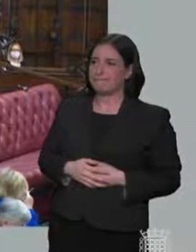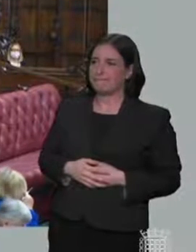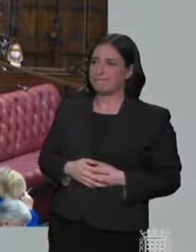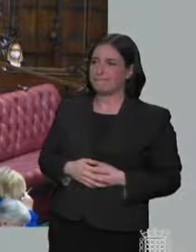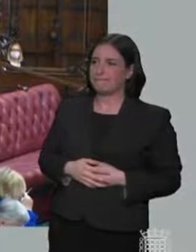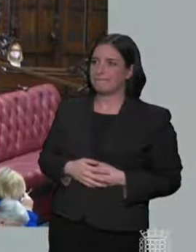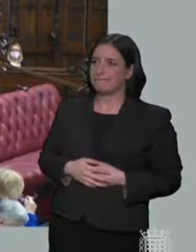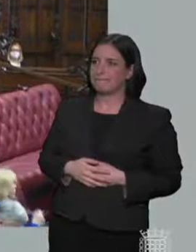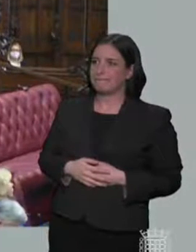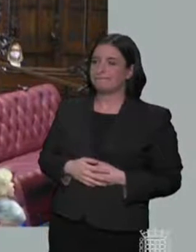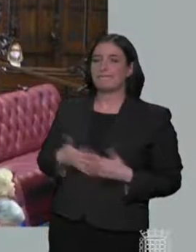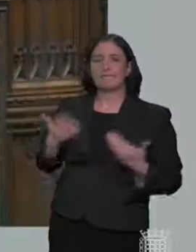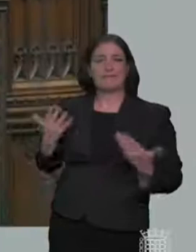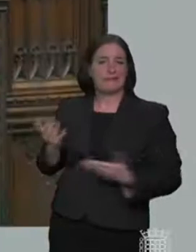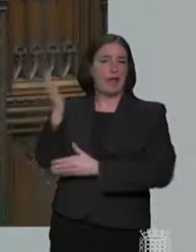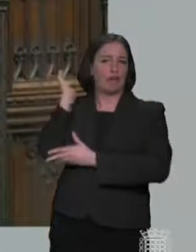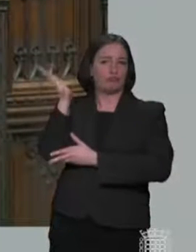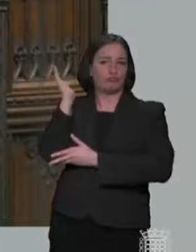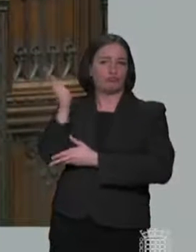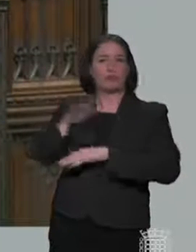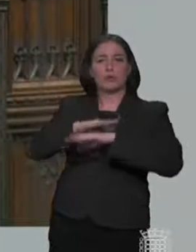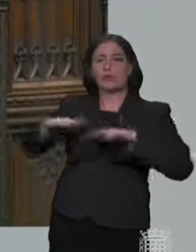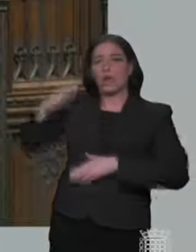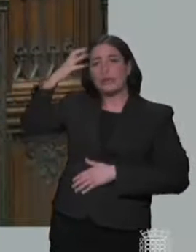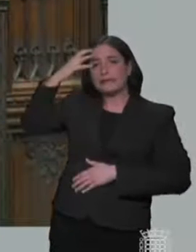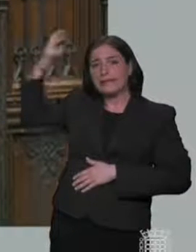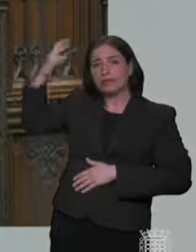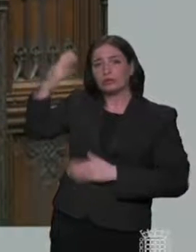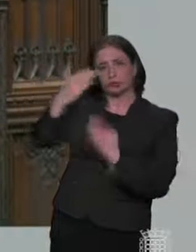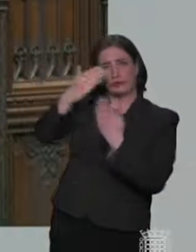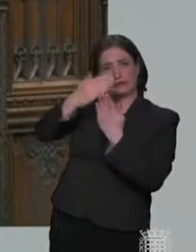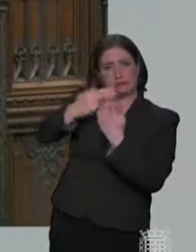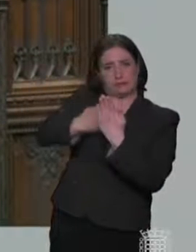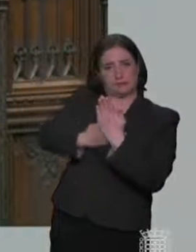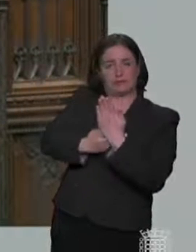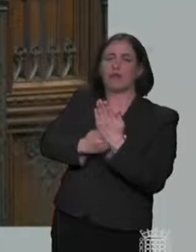the minister has set out alongside the bill i won't dwell too much on this because it's uh